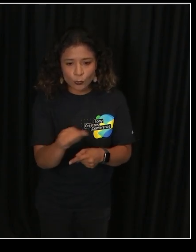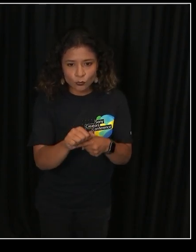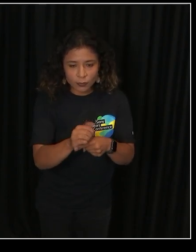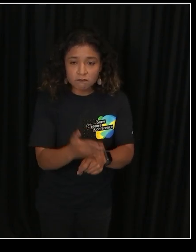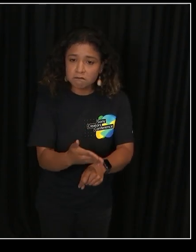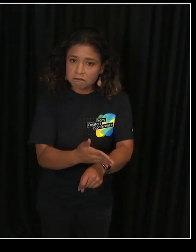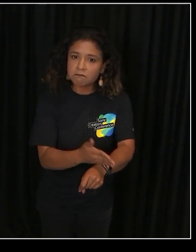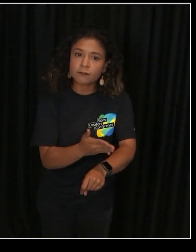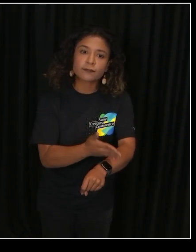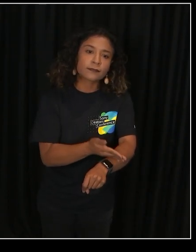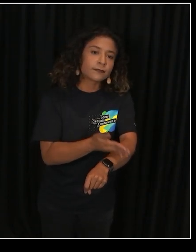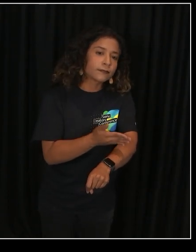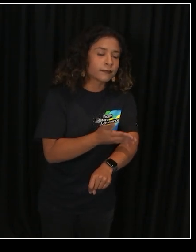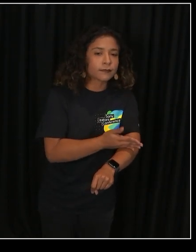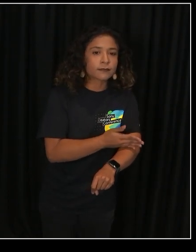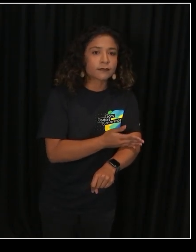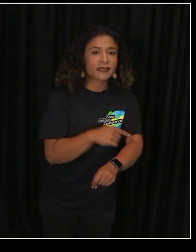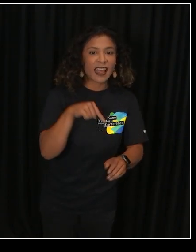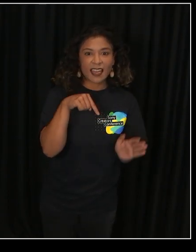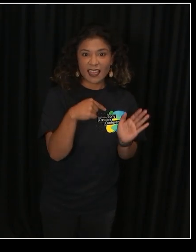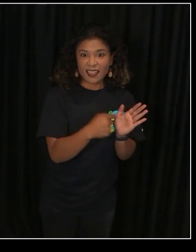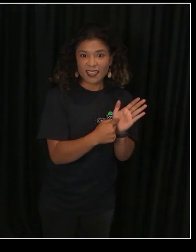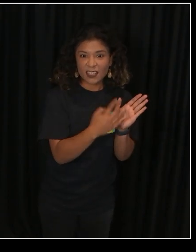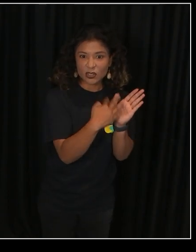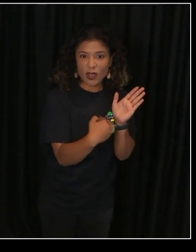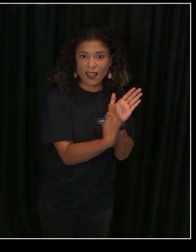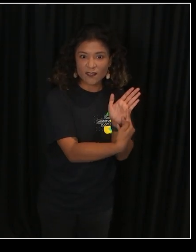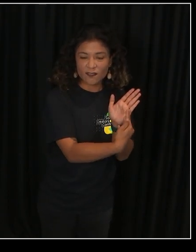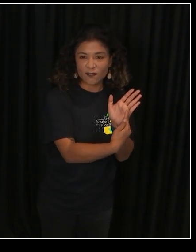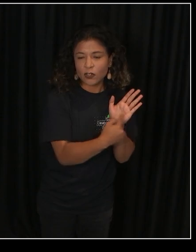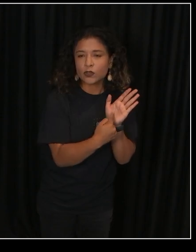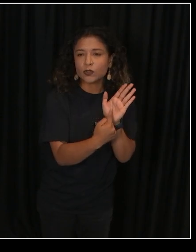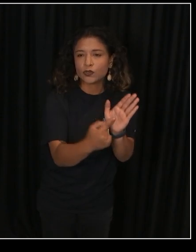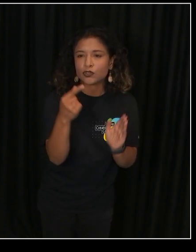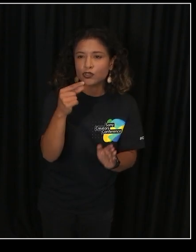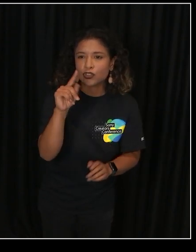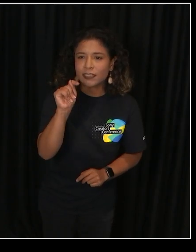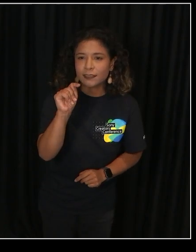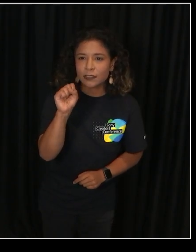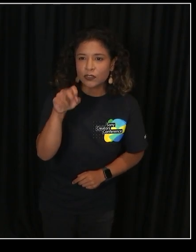This little graph gives you a sense for how fast GT Sophy is compared to the best players.